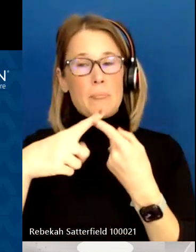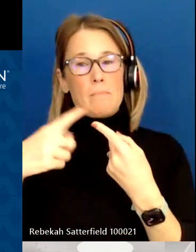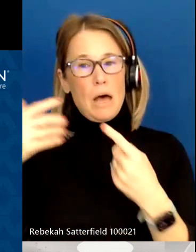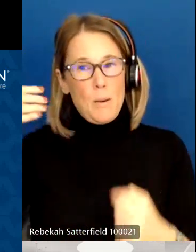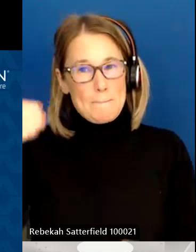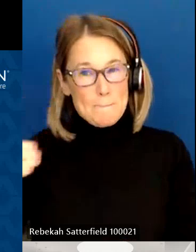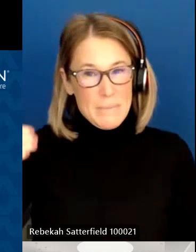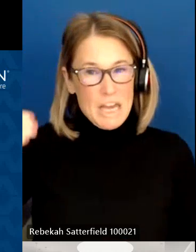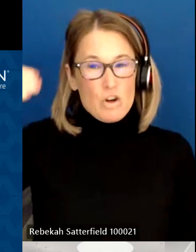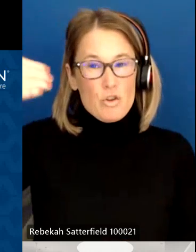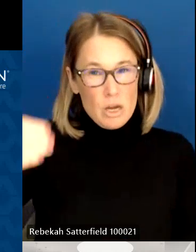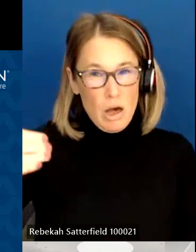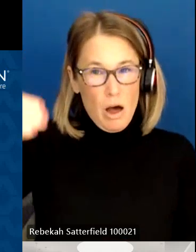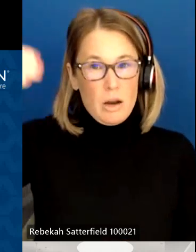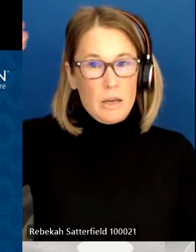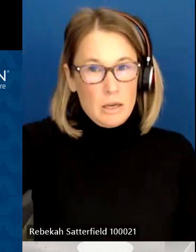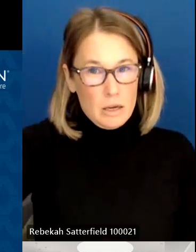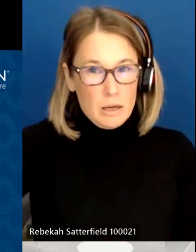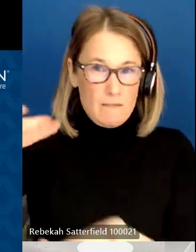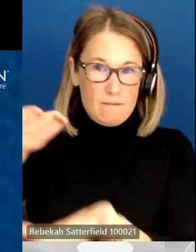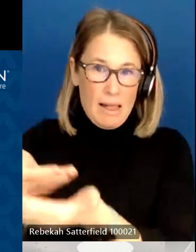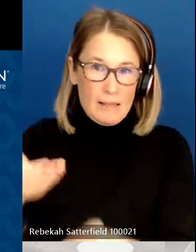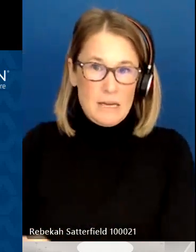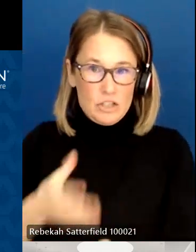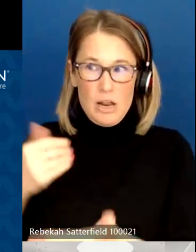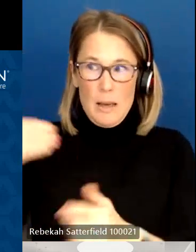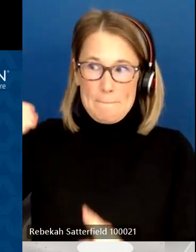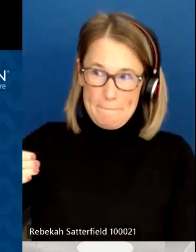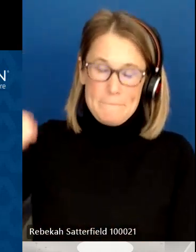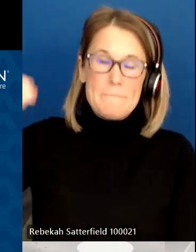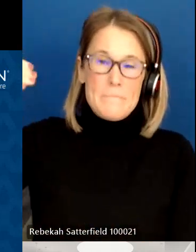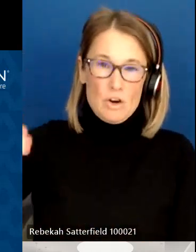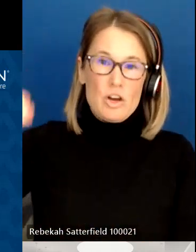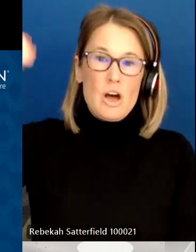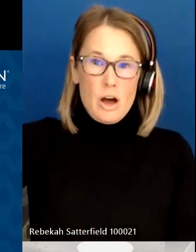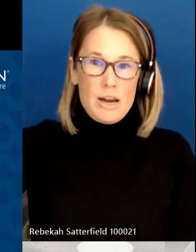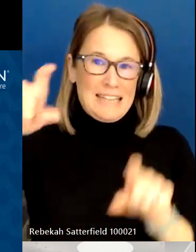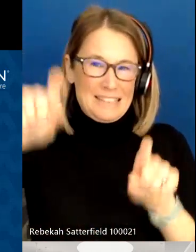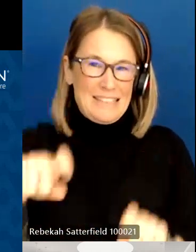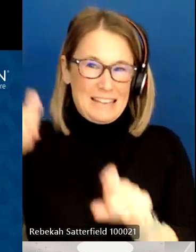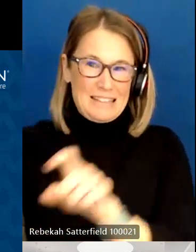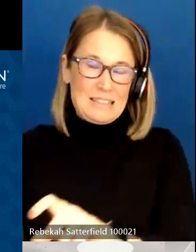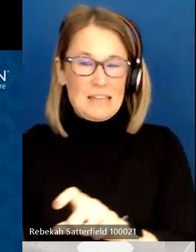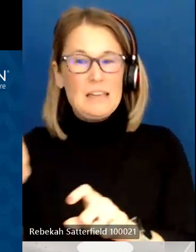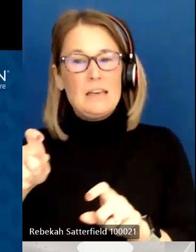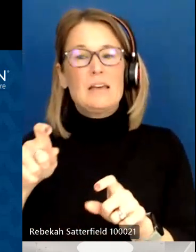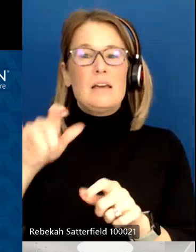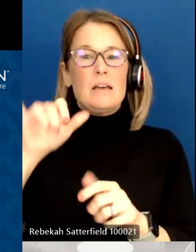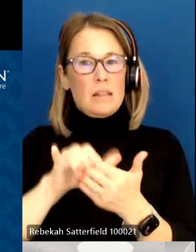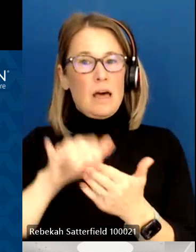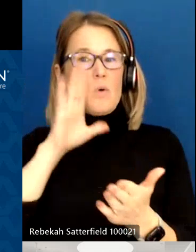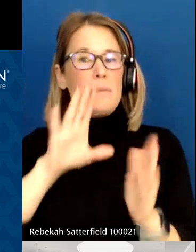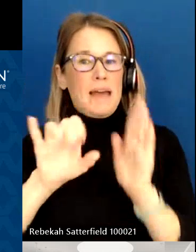periodic testing of some increment that's likely to be identified as a best practice at some point